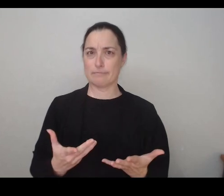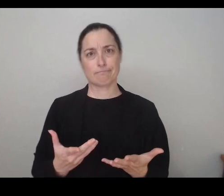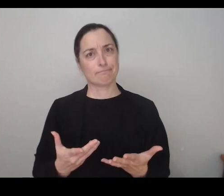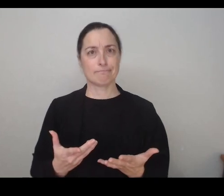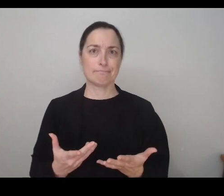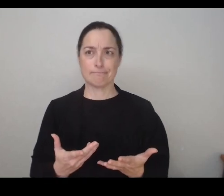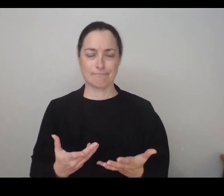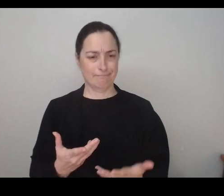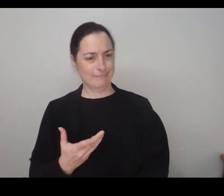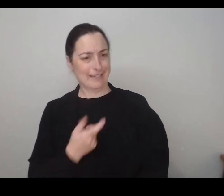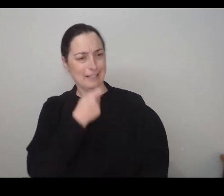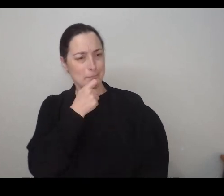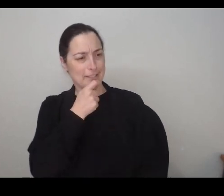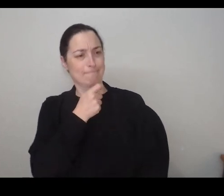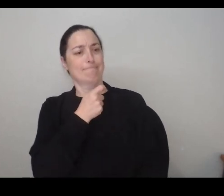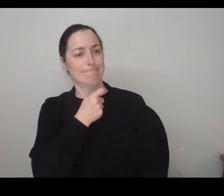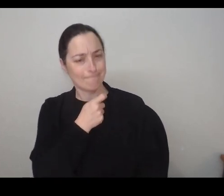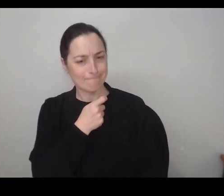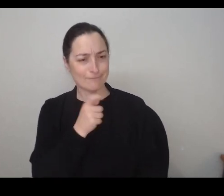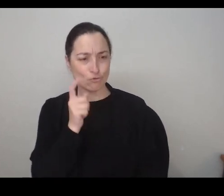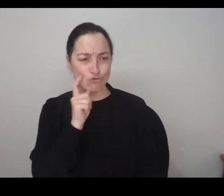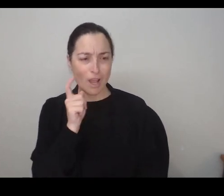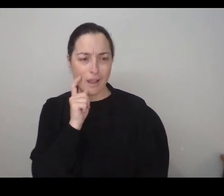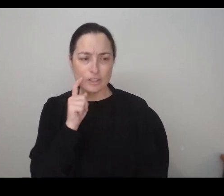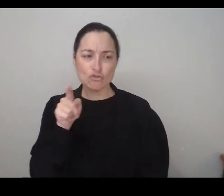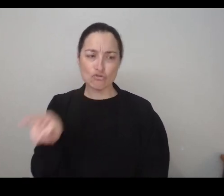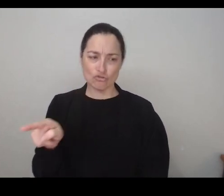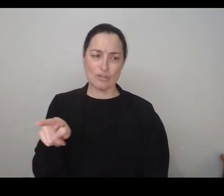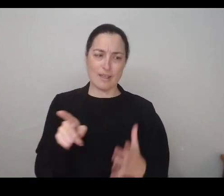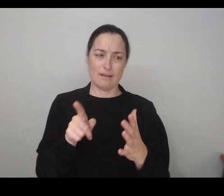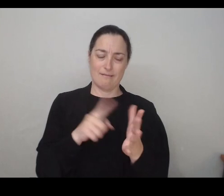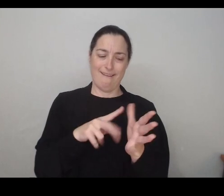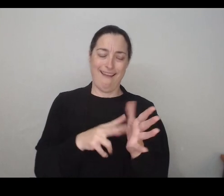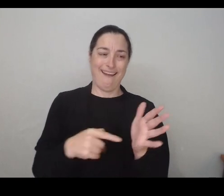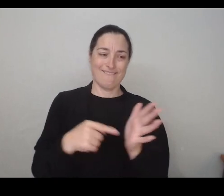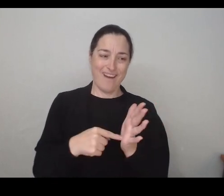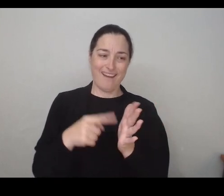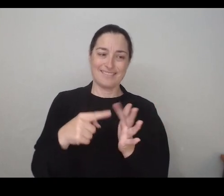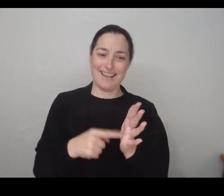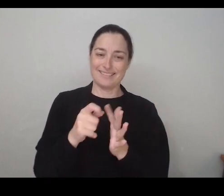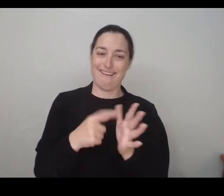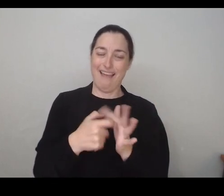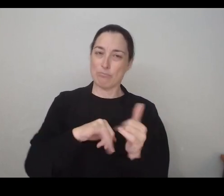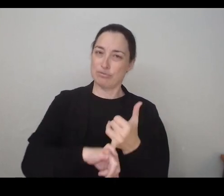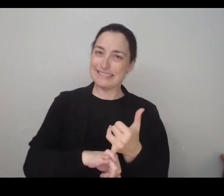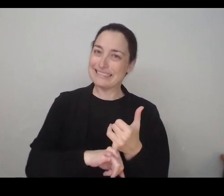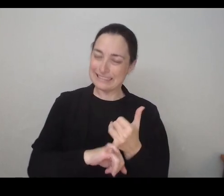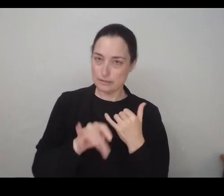for example, he speak of all his friends, which remain in Paris, of critics, of what happened there,